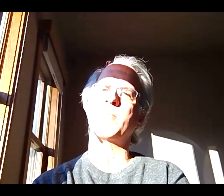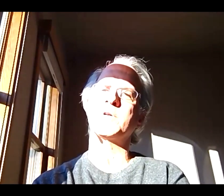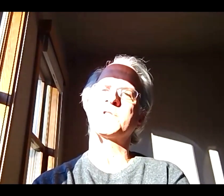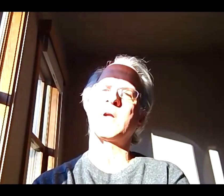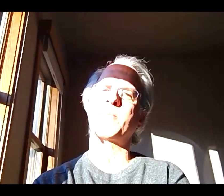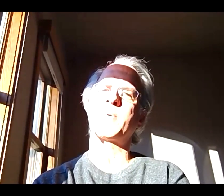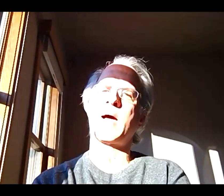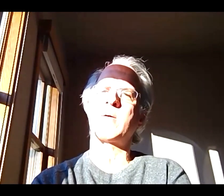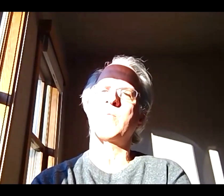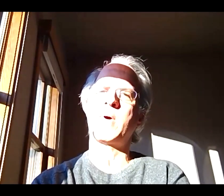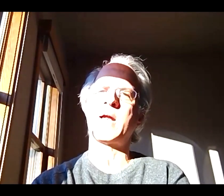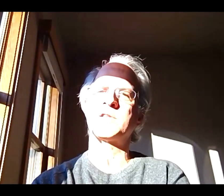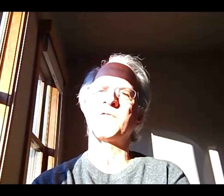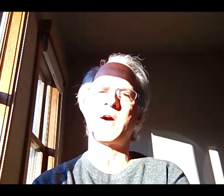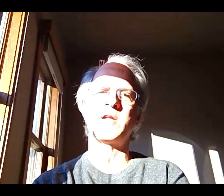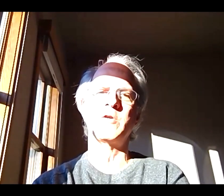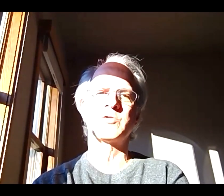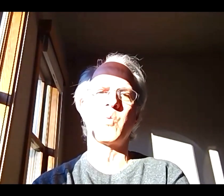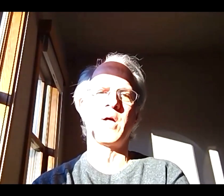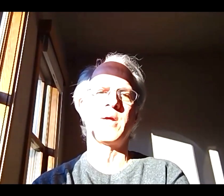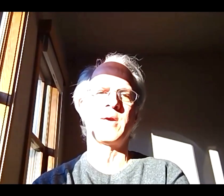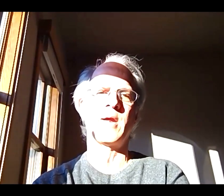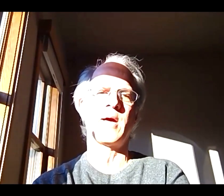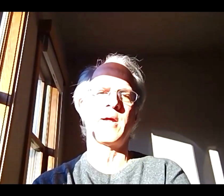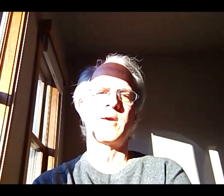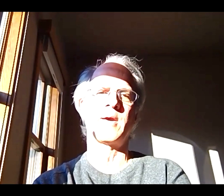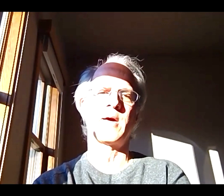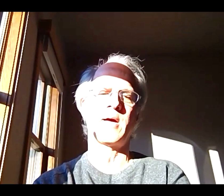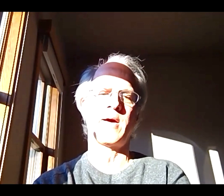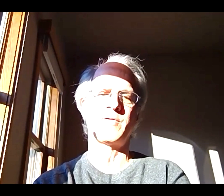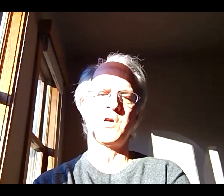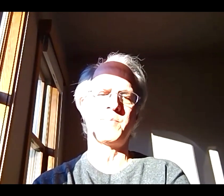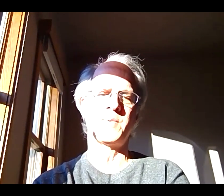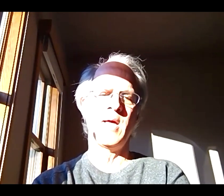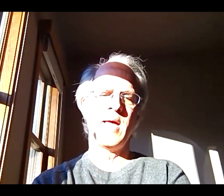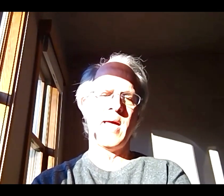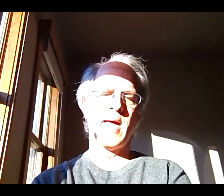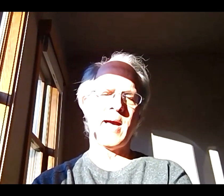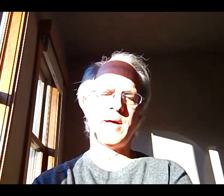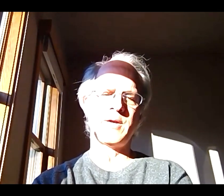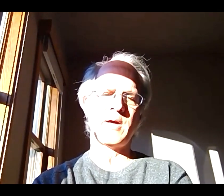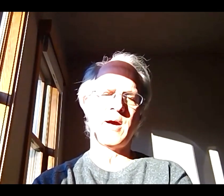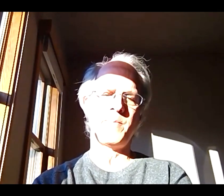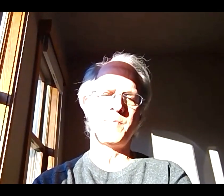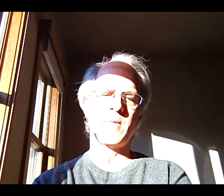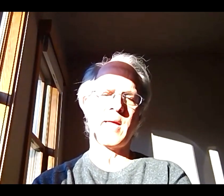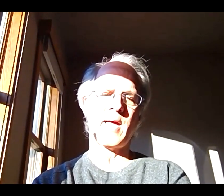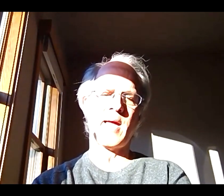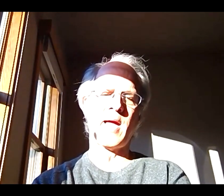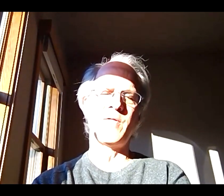published, but I managed to find a used one and have it shipped. And